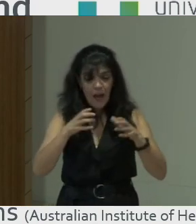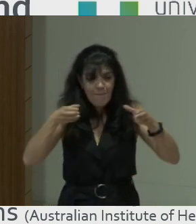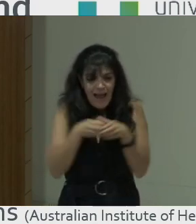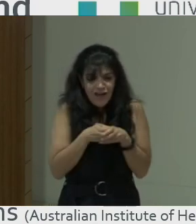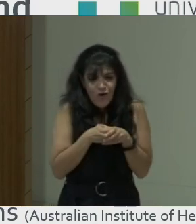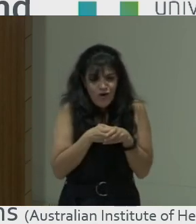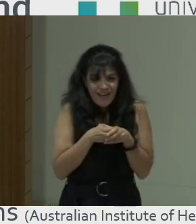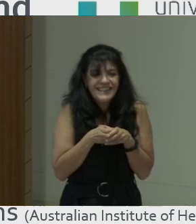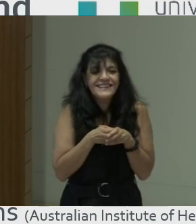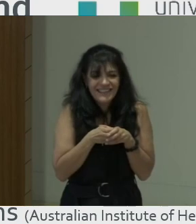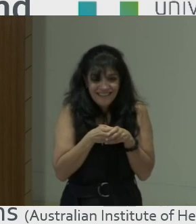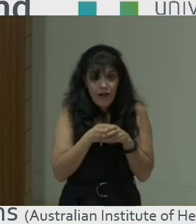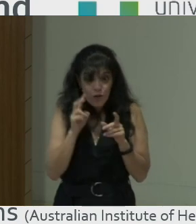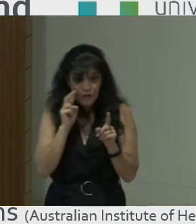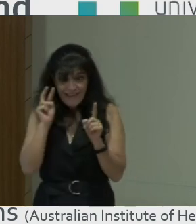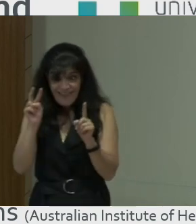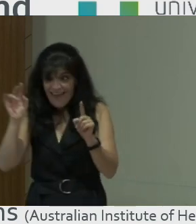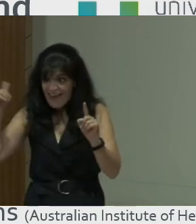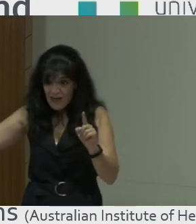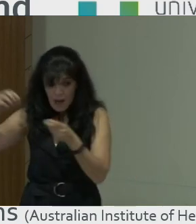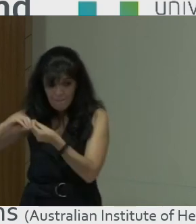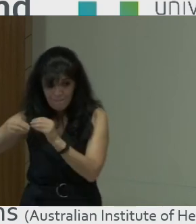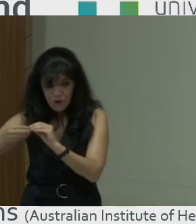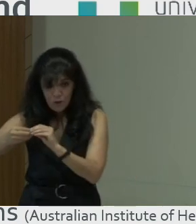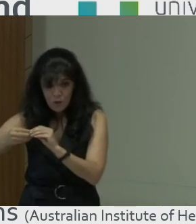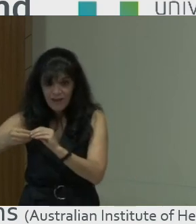If you look at that perspective, it's a huge group.